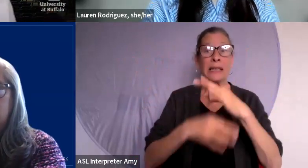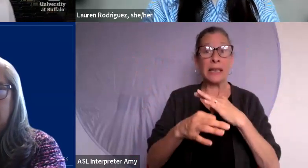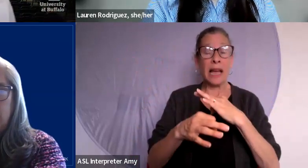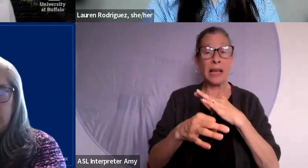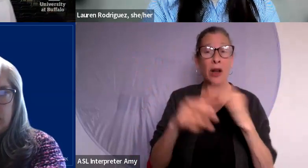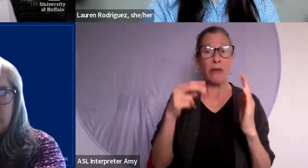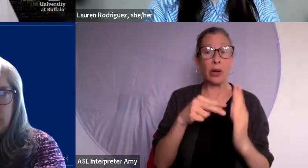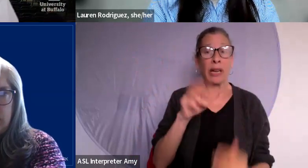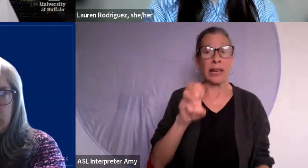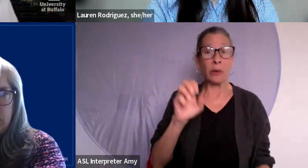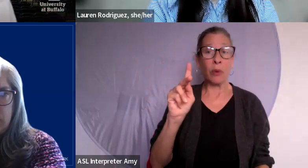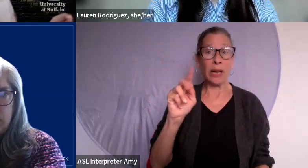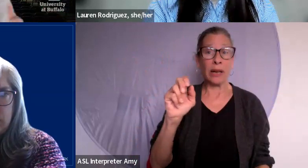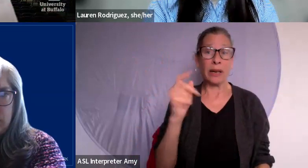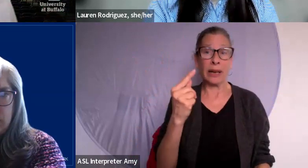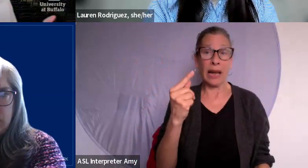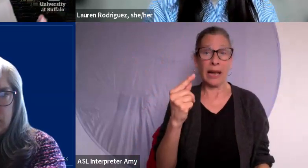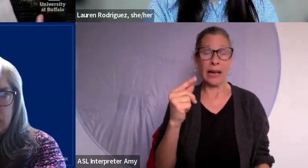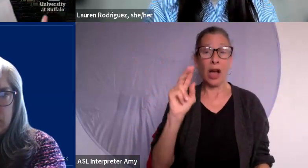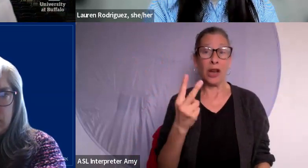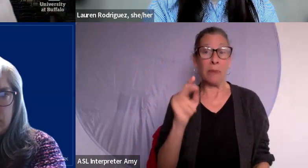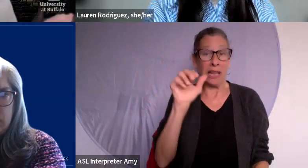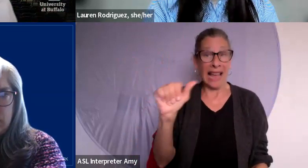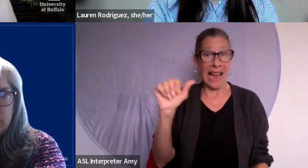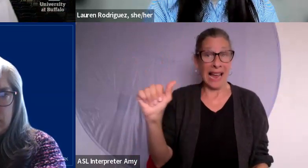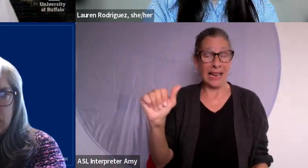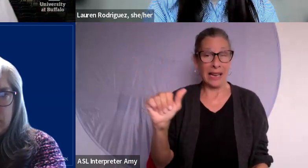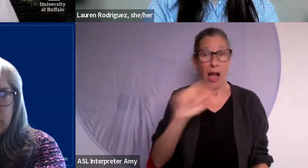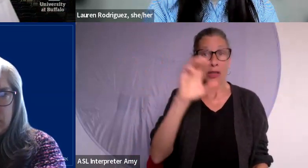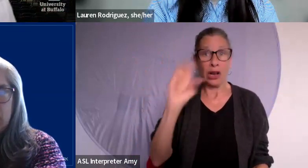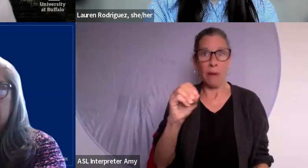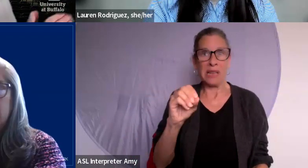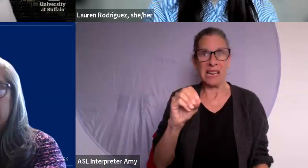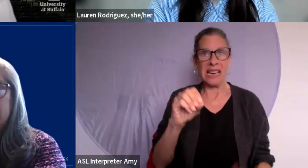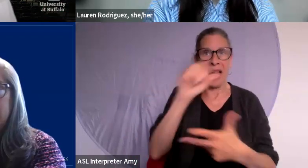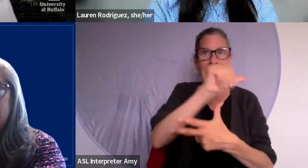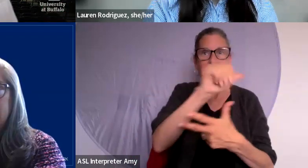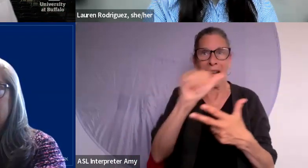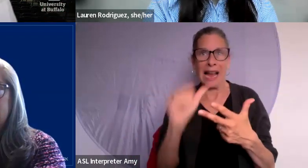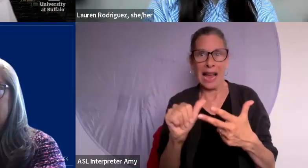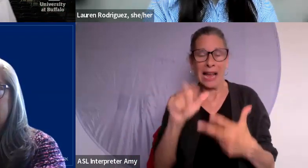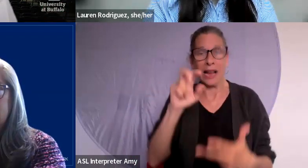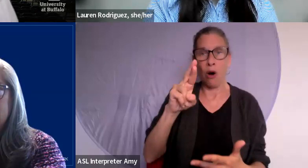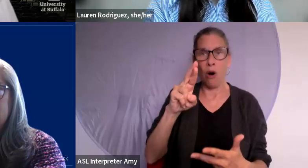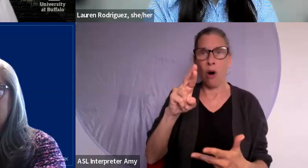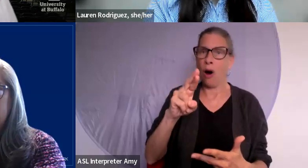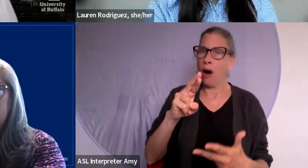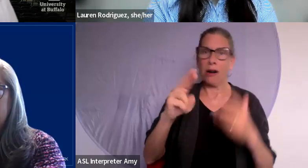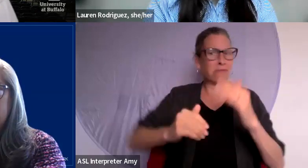AA standard, maybe the company is actually going to AAA, maybe they're doing things above and beyond the standards at all. So